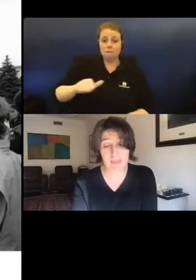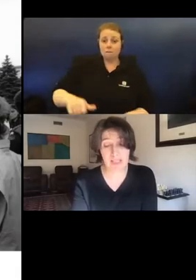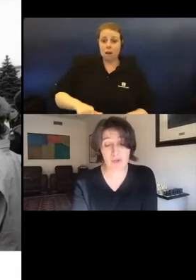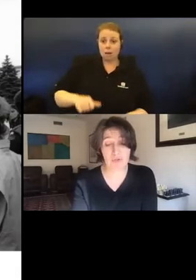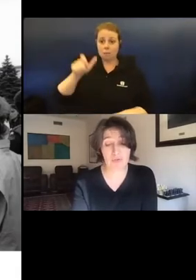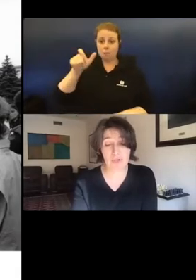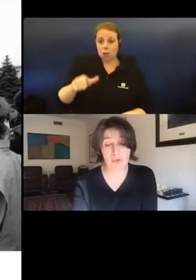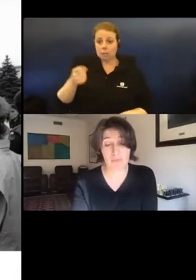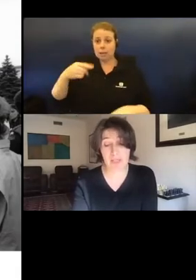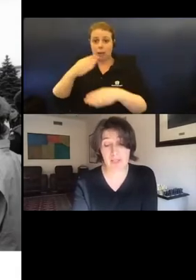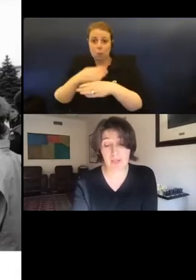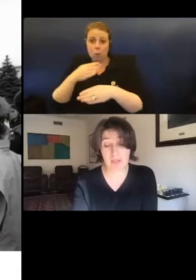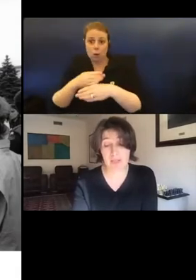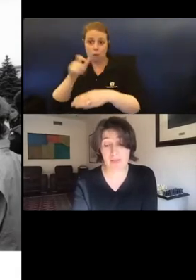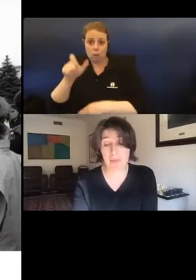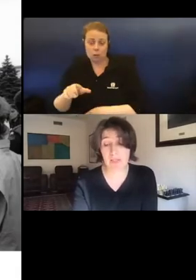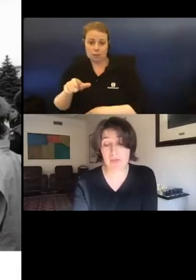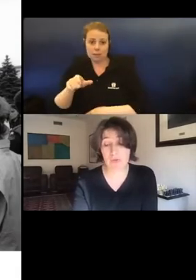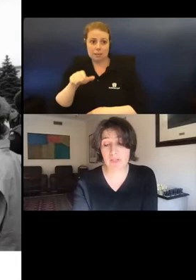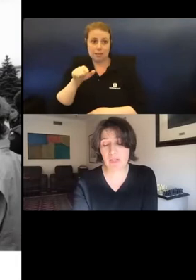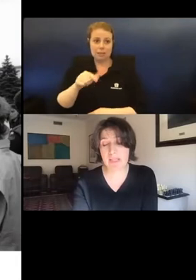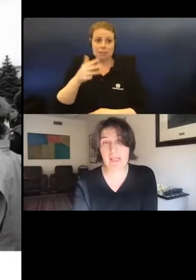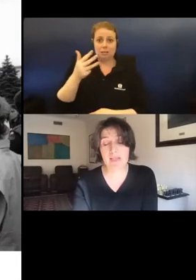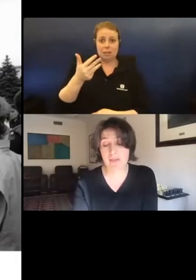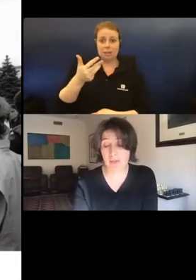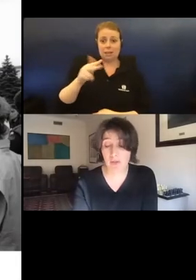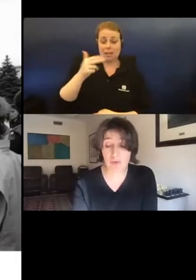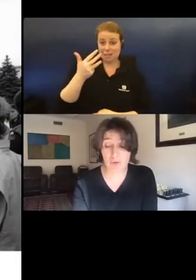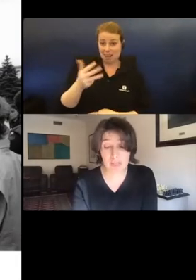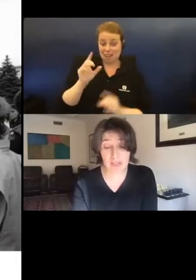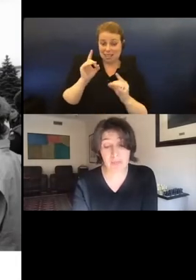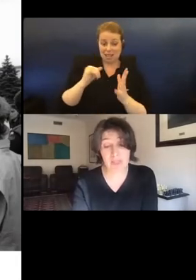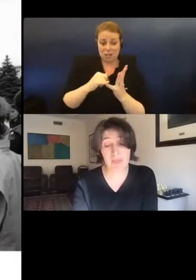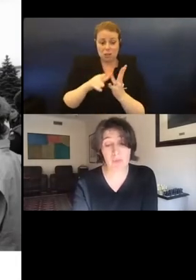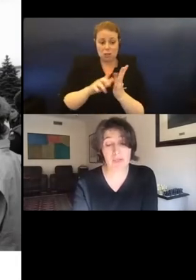of soviet union breakdown and i remember the soviet army tanks rolling in past my windows